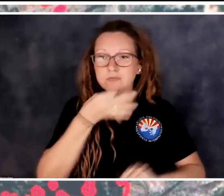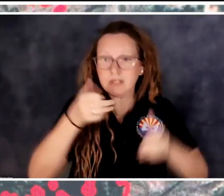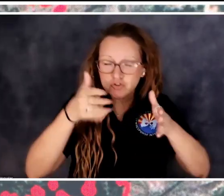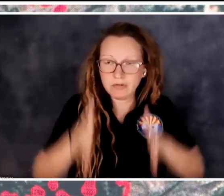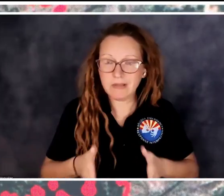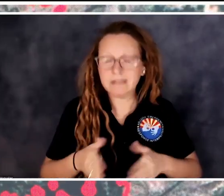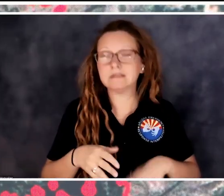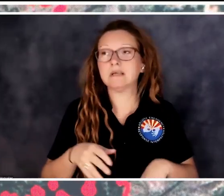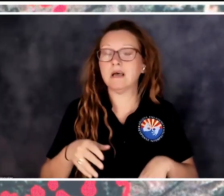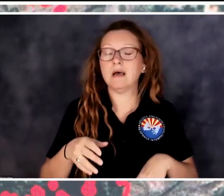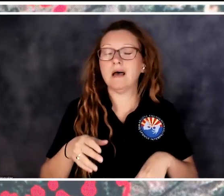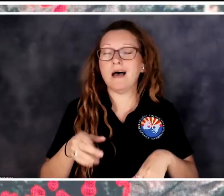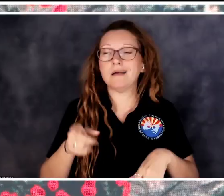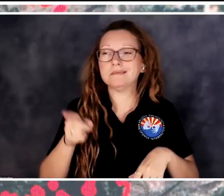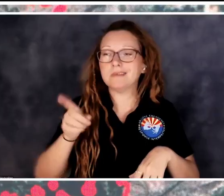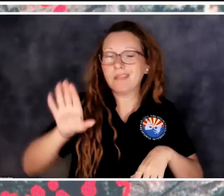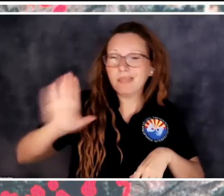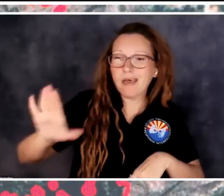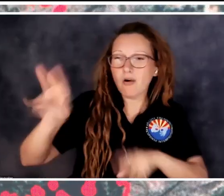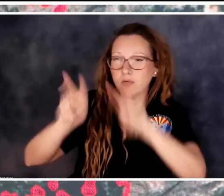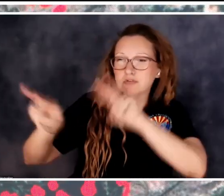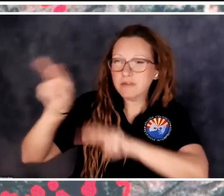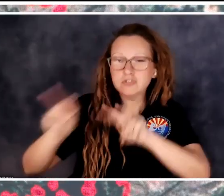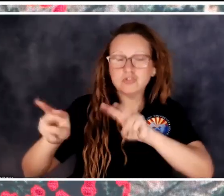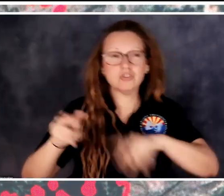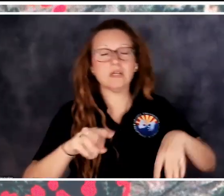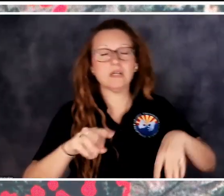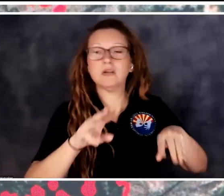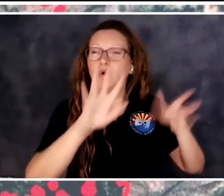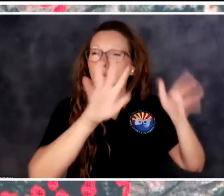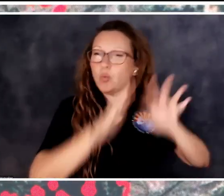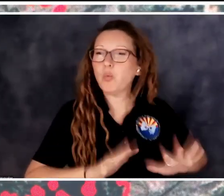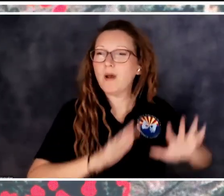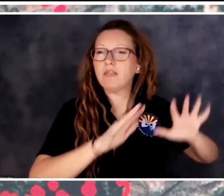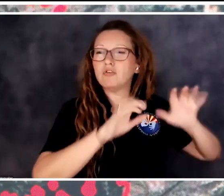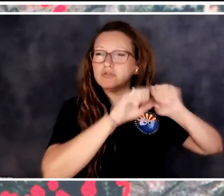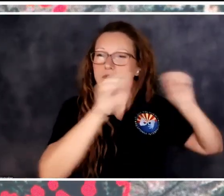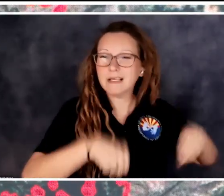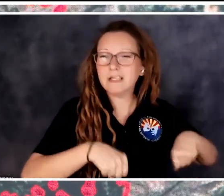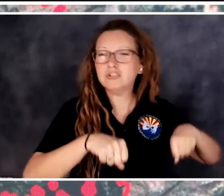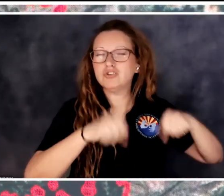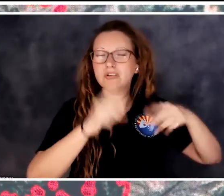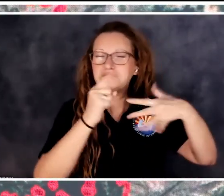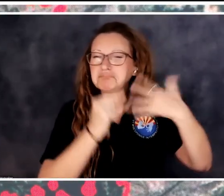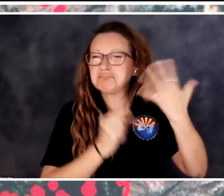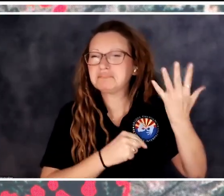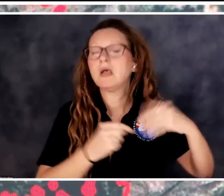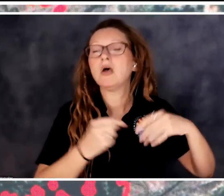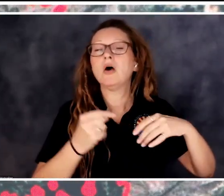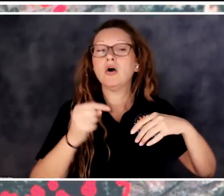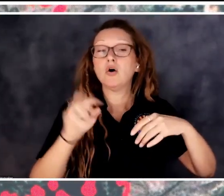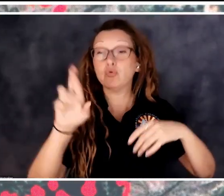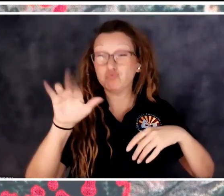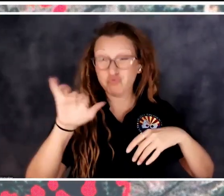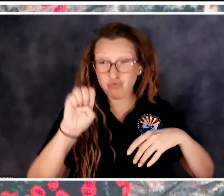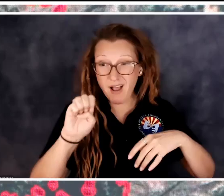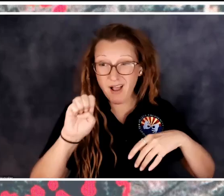and based on both observations, we have some weather stations around the fire and radar information.